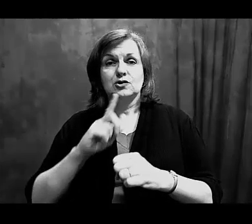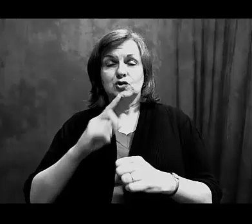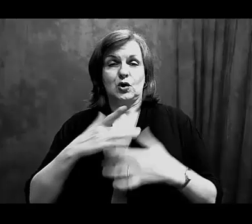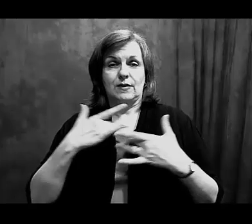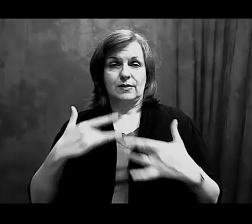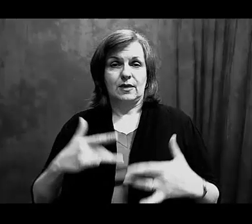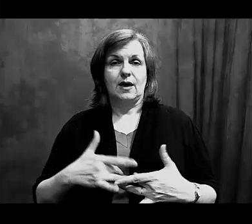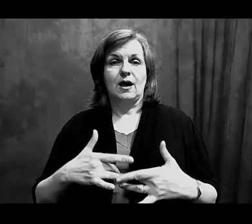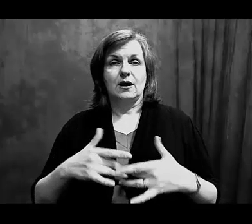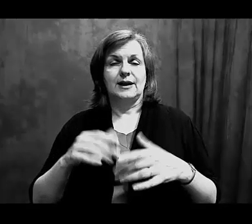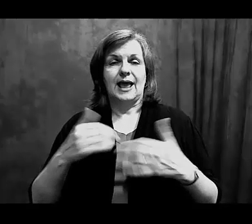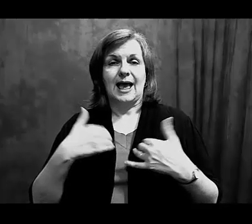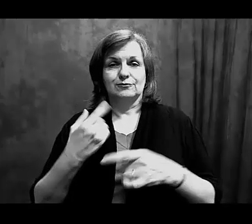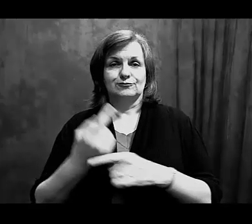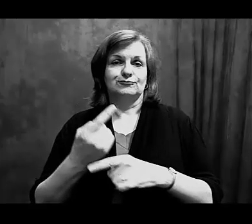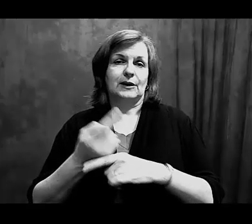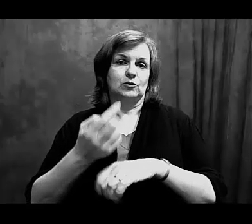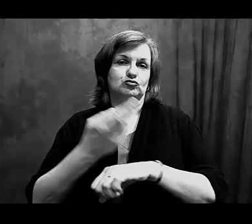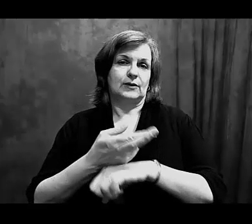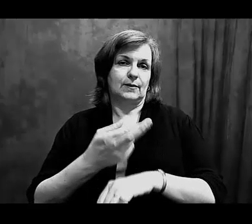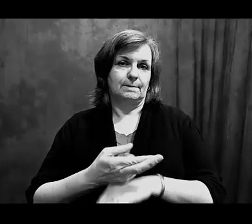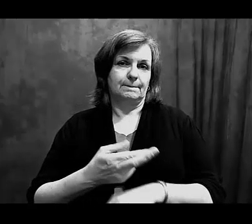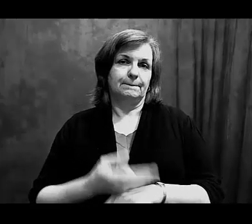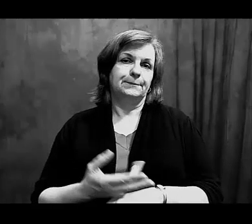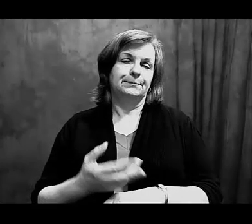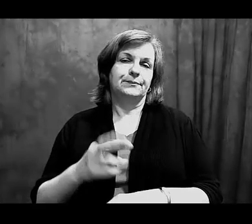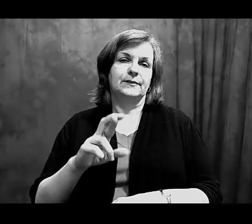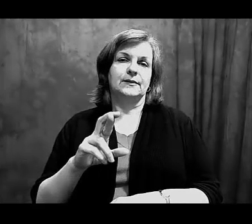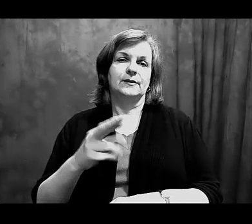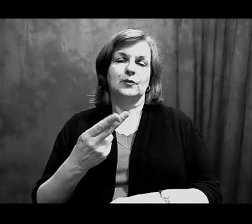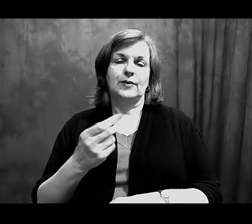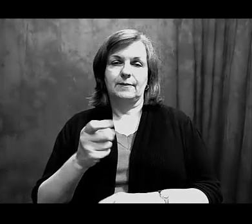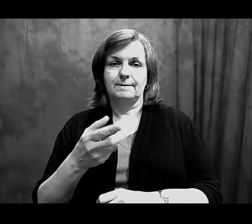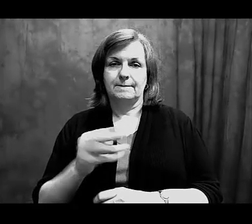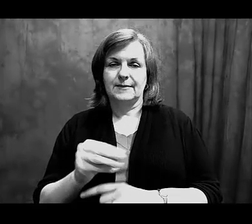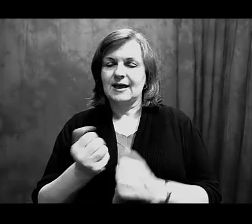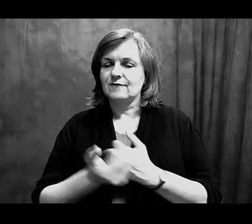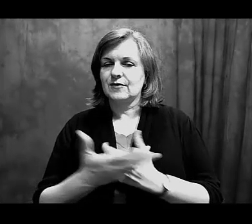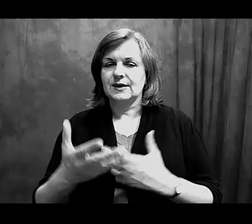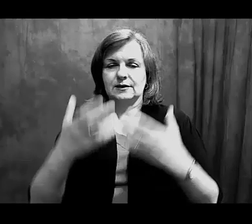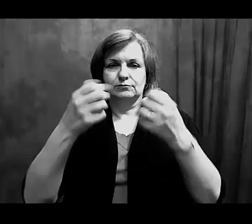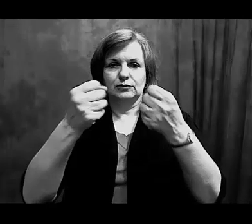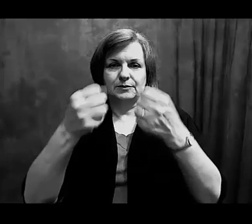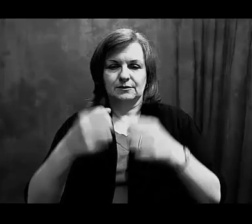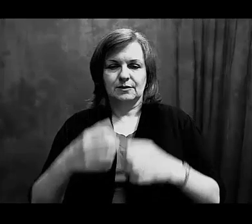atria contract and then you see a giant spike! [far right]